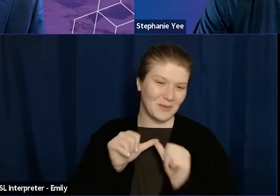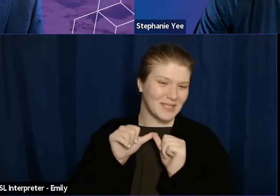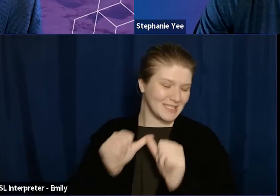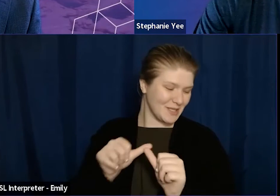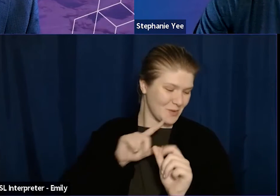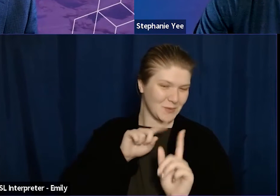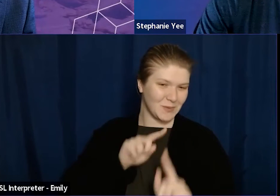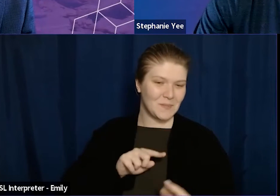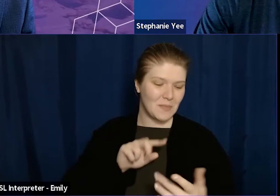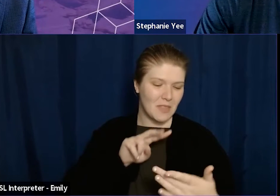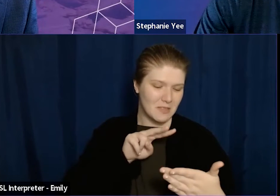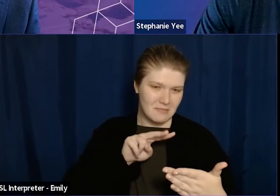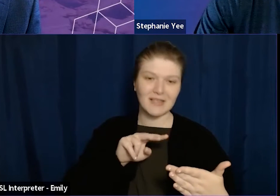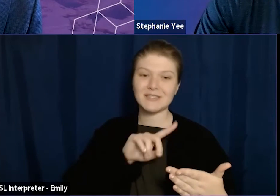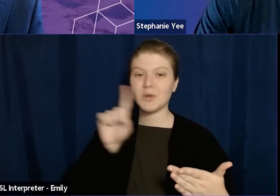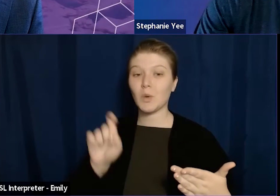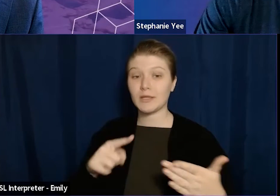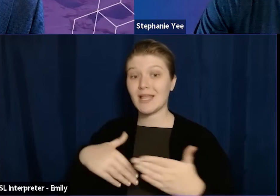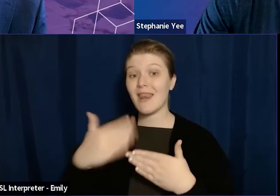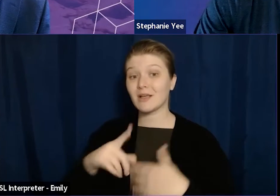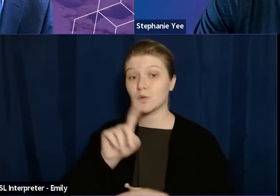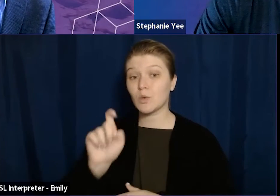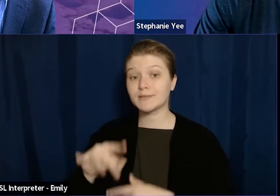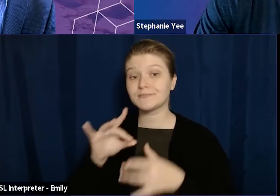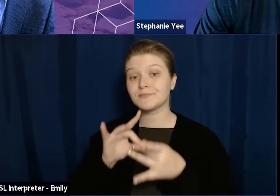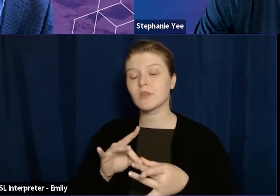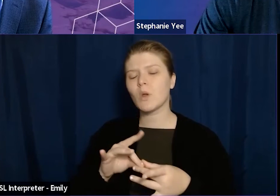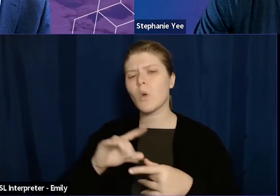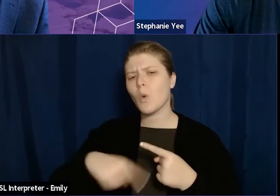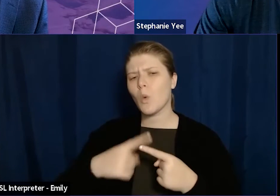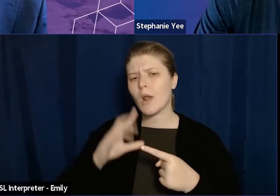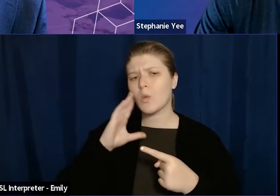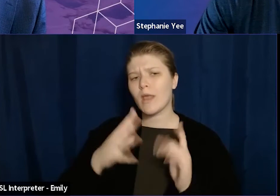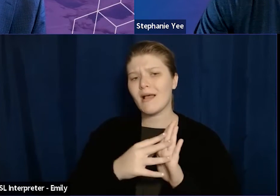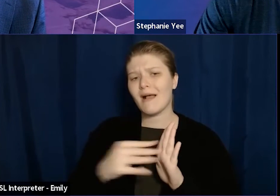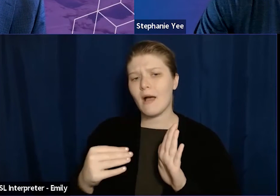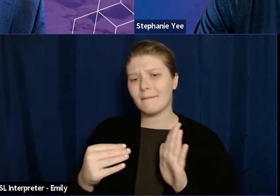This question is asking the next question is asking, when will a copy clone feature go live?